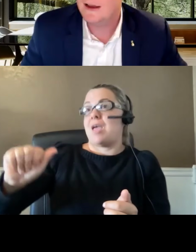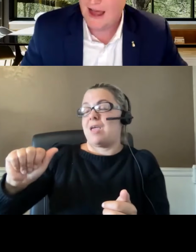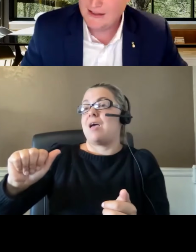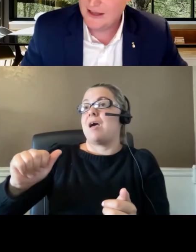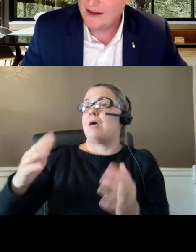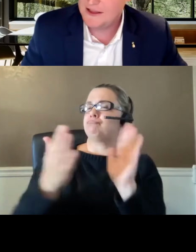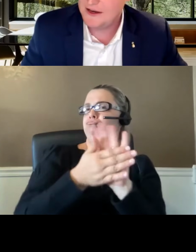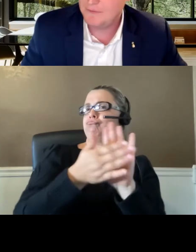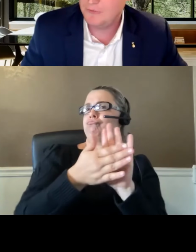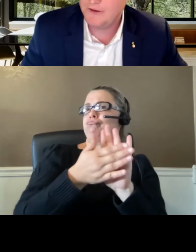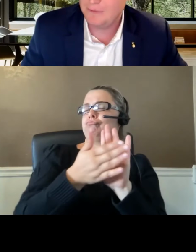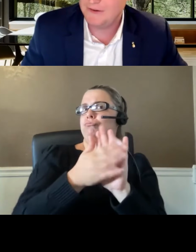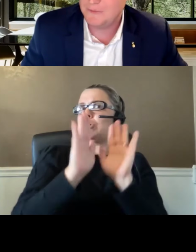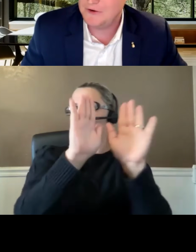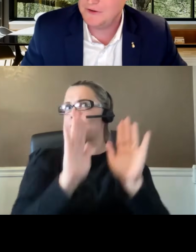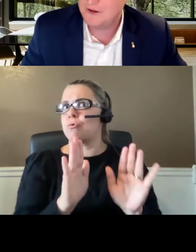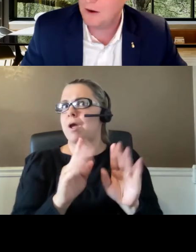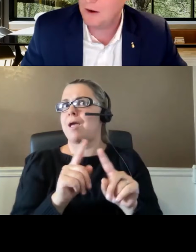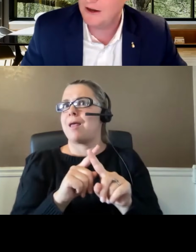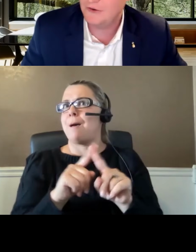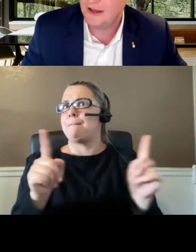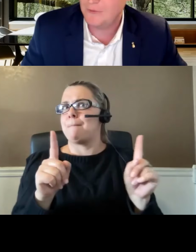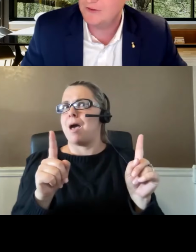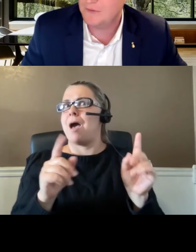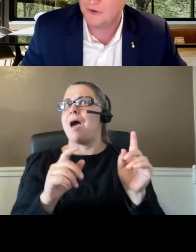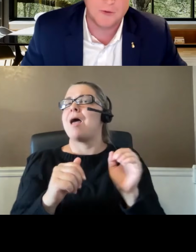highly likely that it was filled out by someone who didn't quite understand what some of those